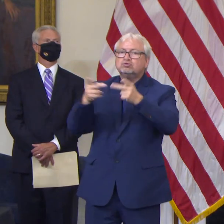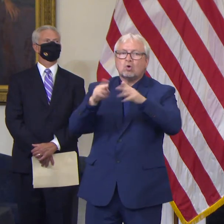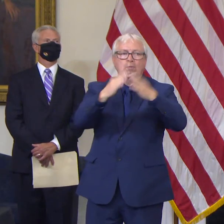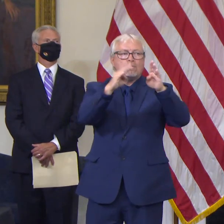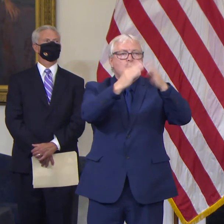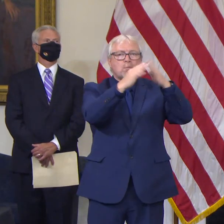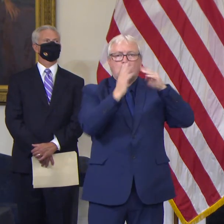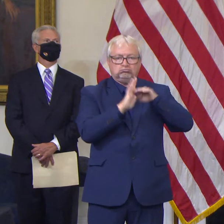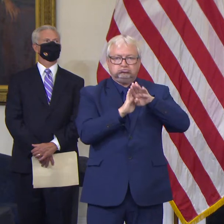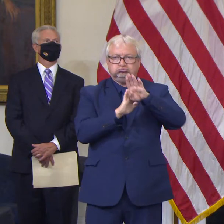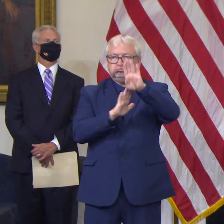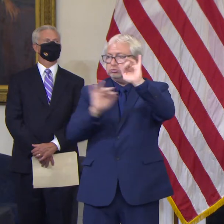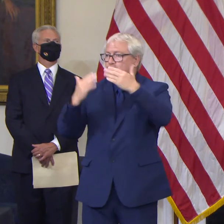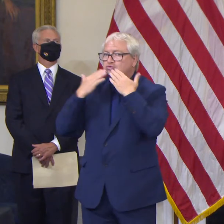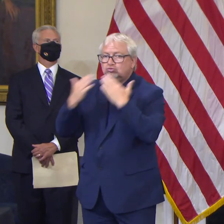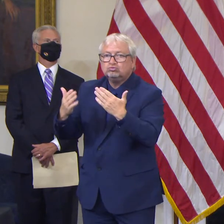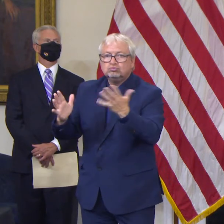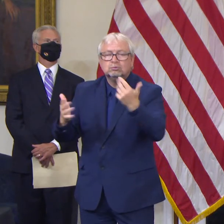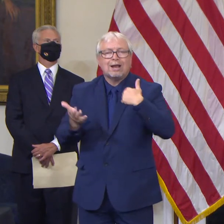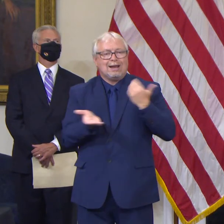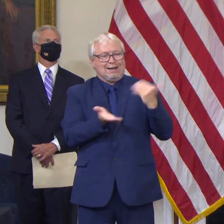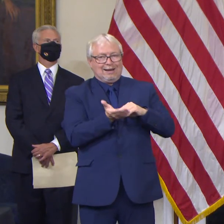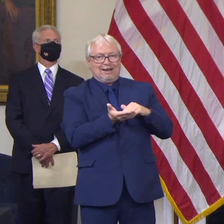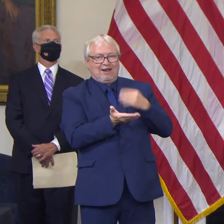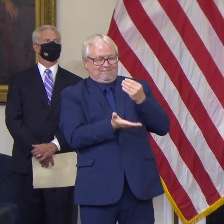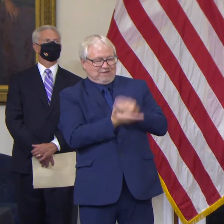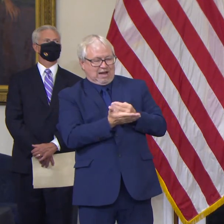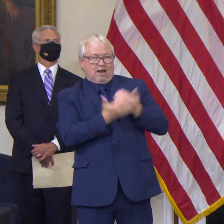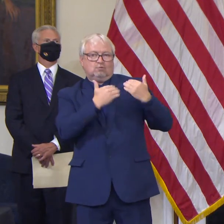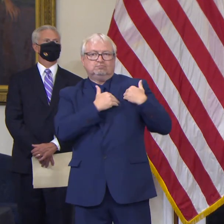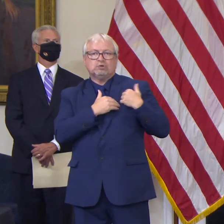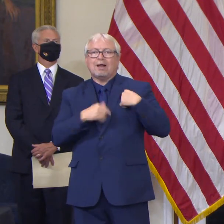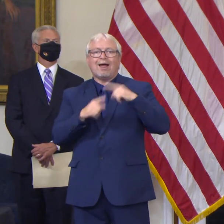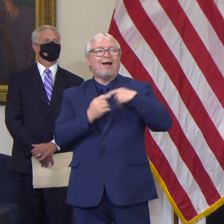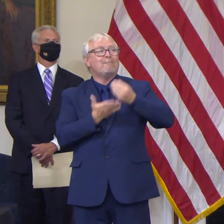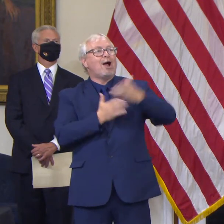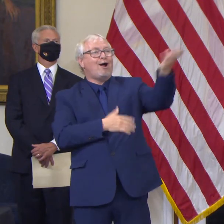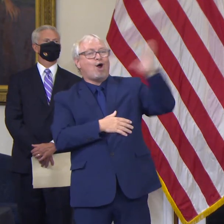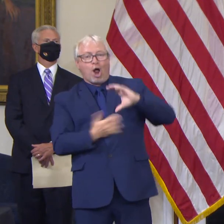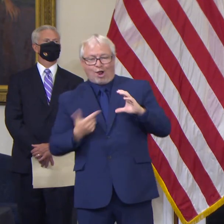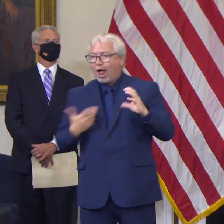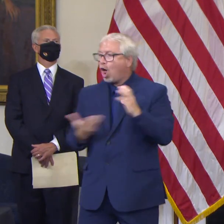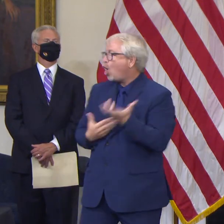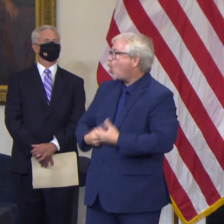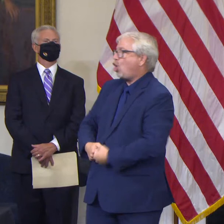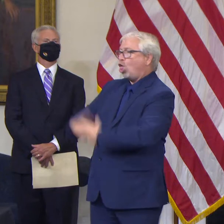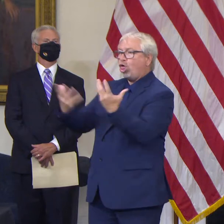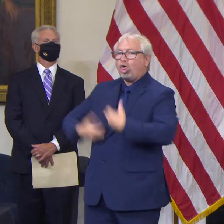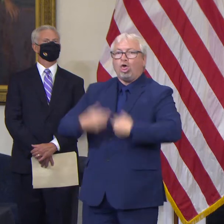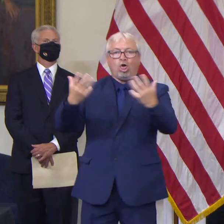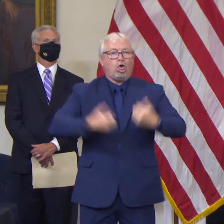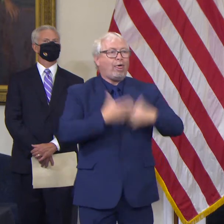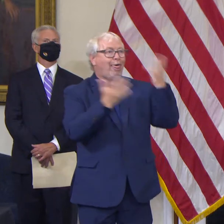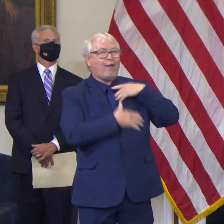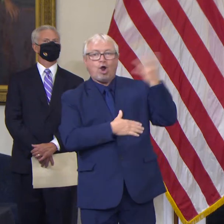job growth, all the numbers doing better than expected, and But we're going to continue to be fiscally responsible and not just find new ways to waste that money.